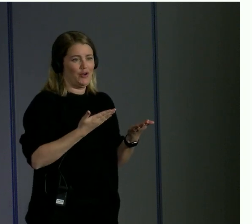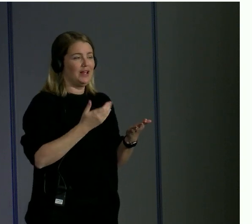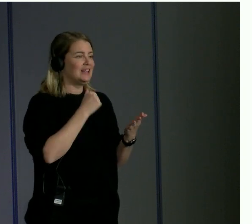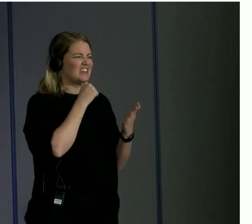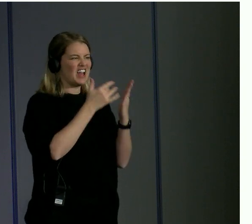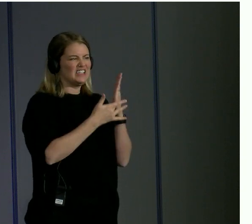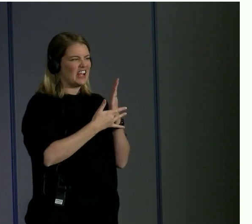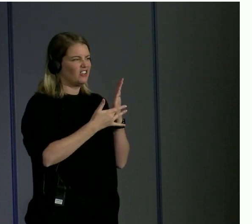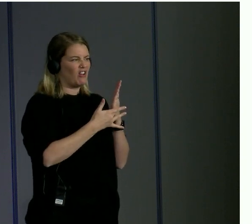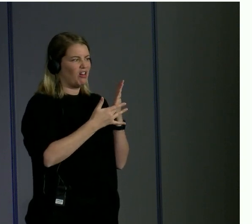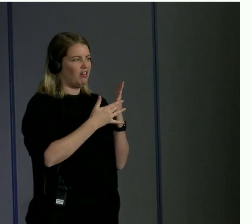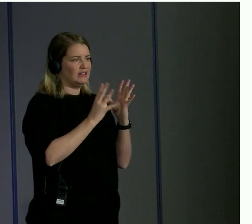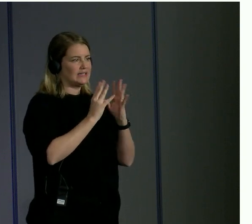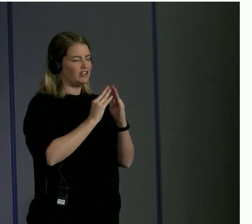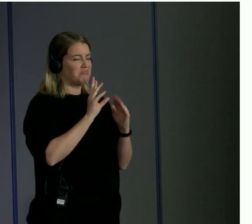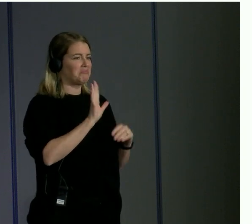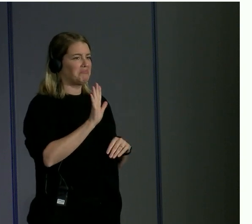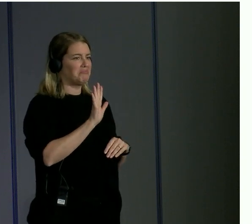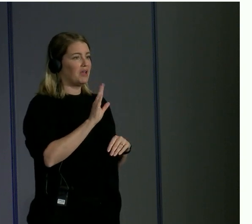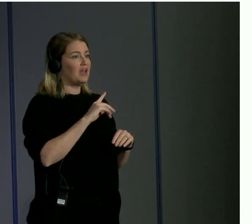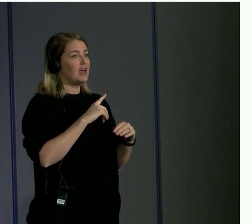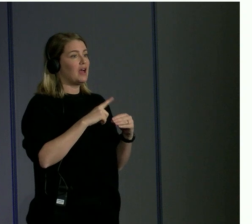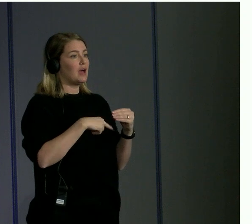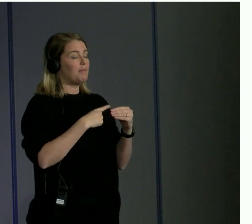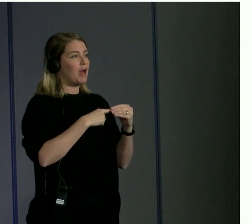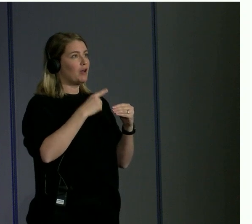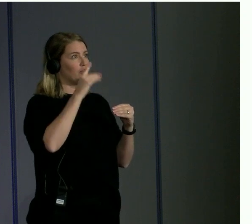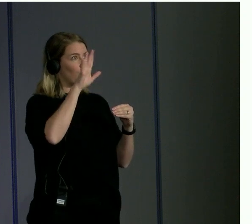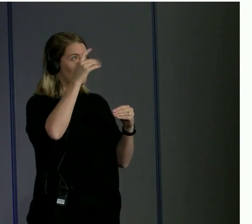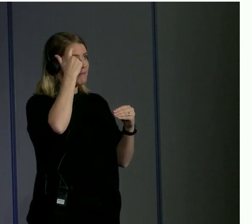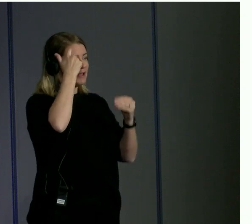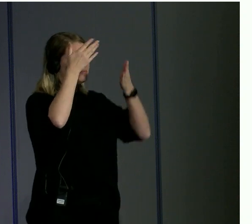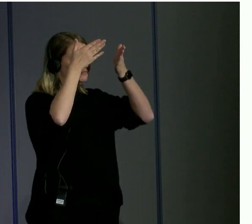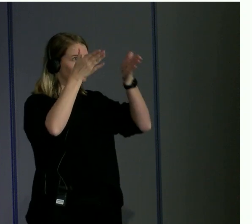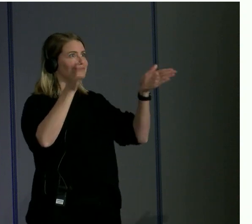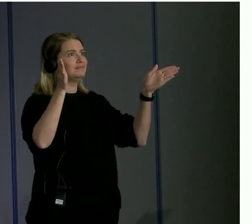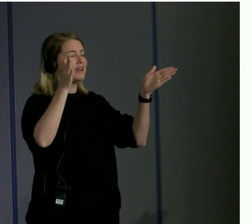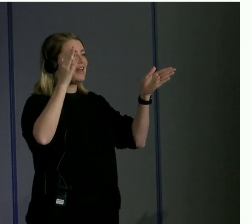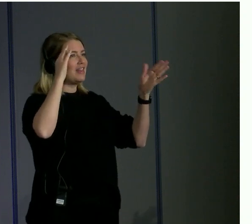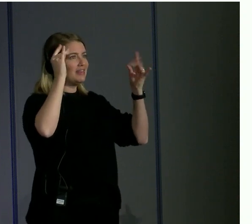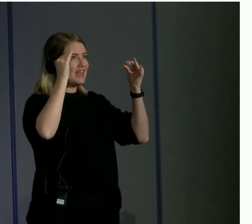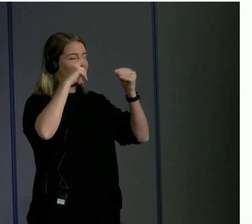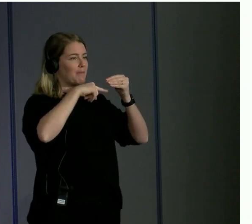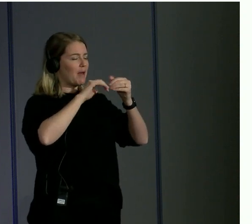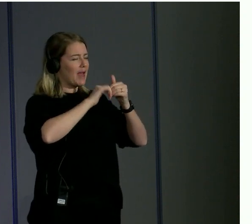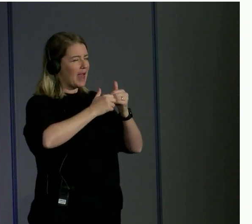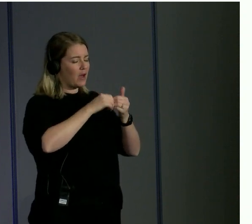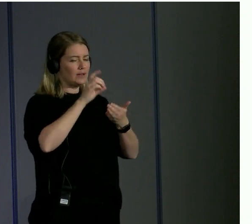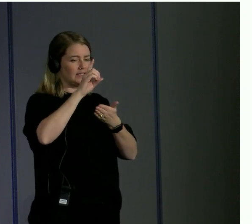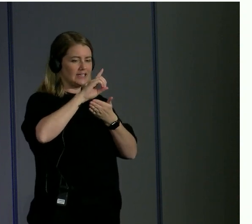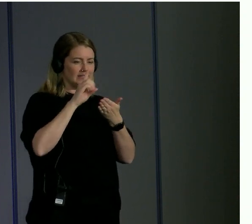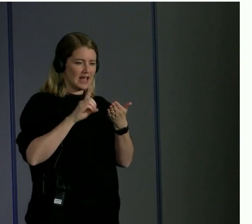session. This is a session about expanding your mind to be thinking about how to design with